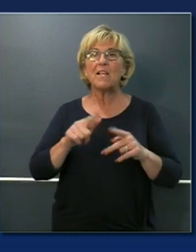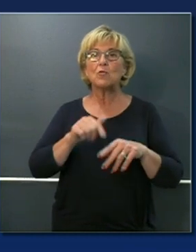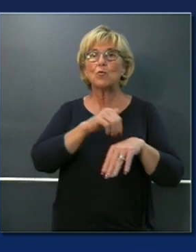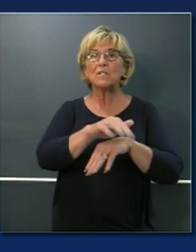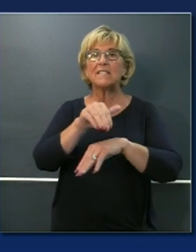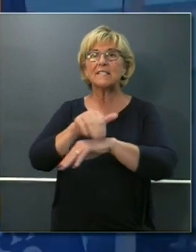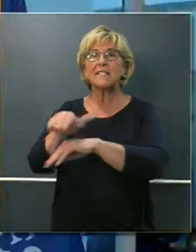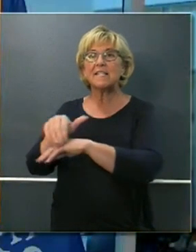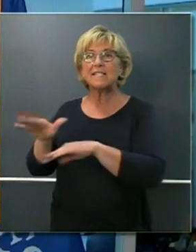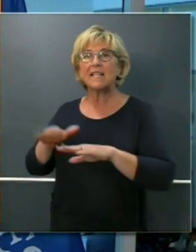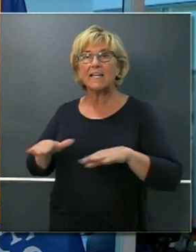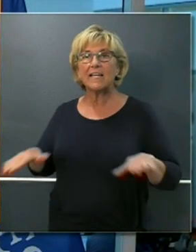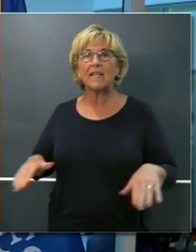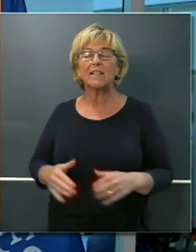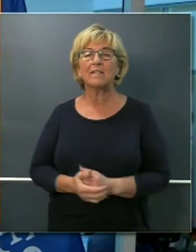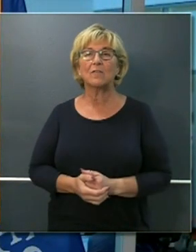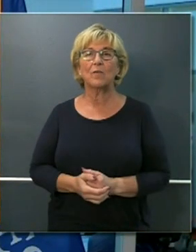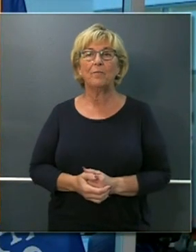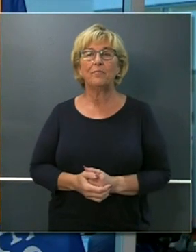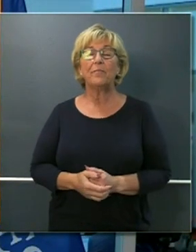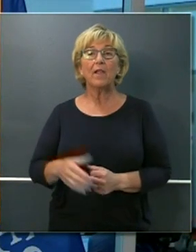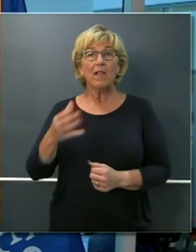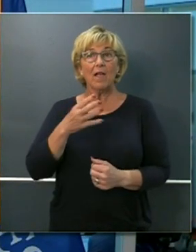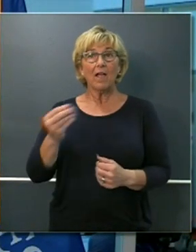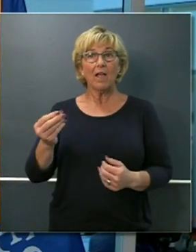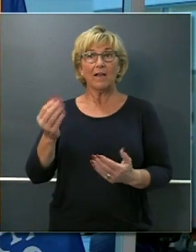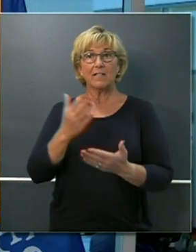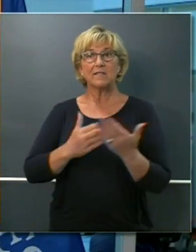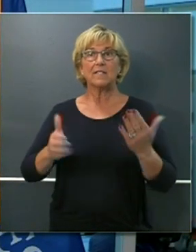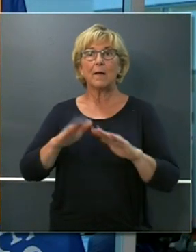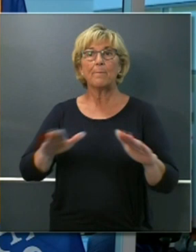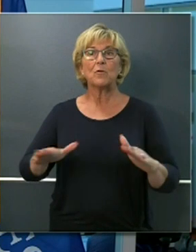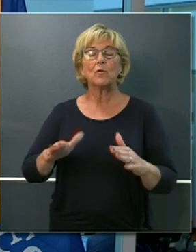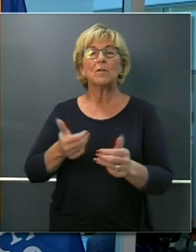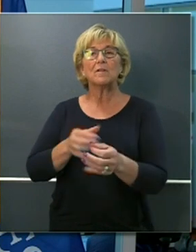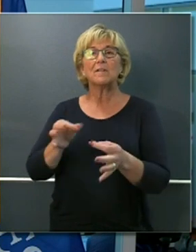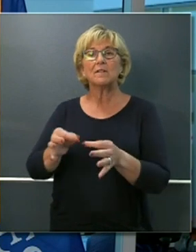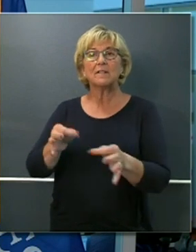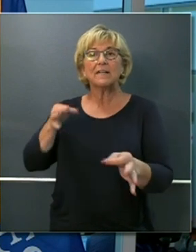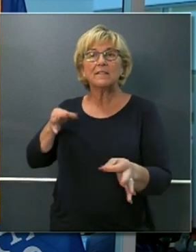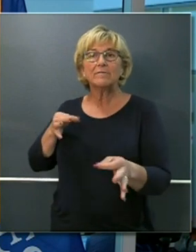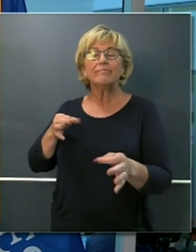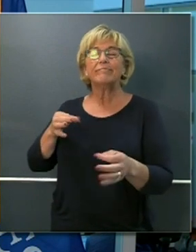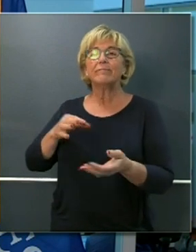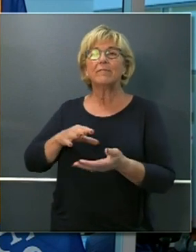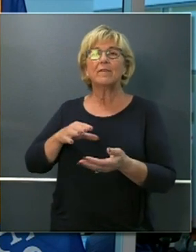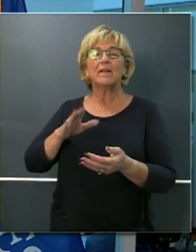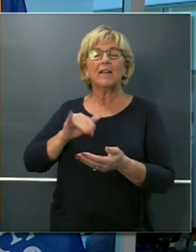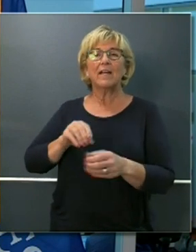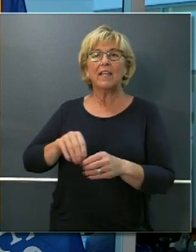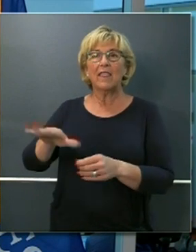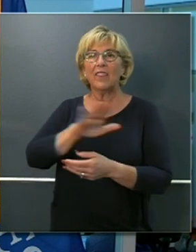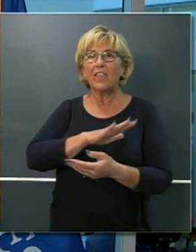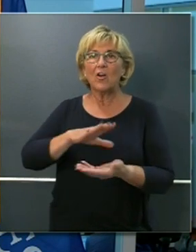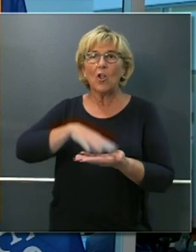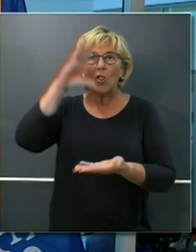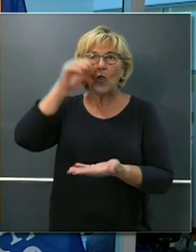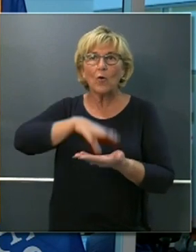FIND WAYS TO HELP TO CREATE A MORE CHILDCARE AVAILABILITY AND WE THINK IT IS FUNDAMENTAL THAT